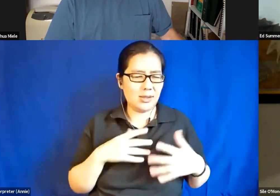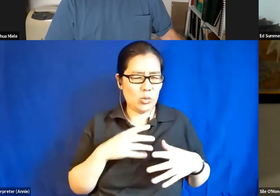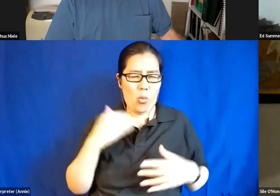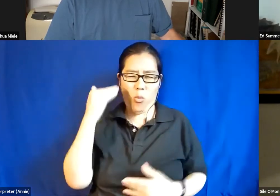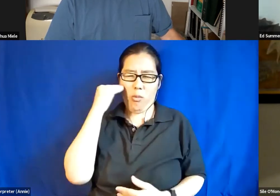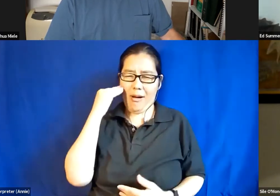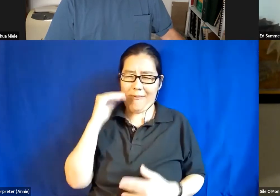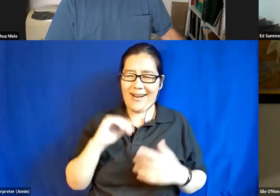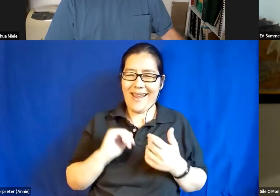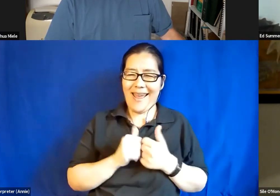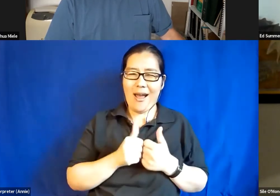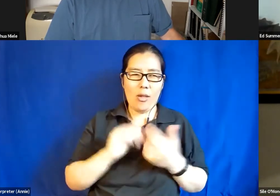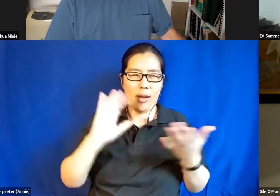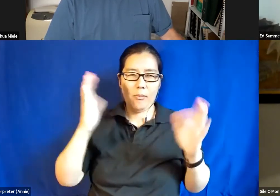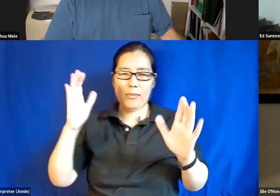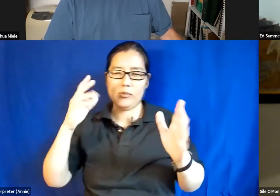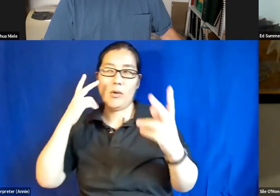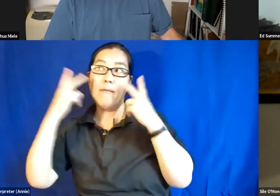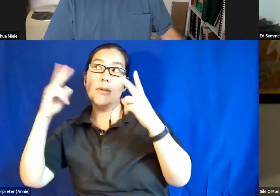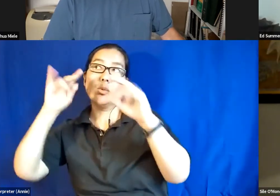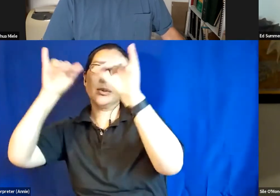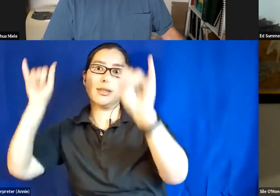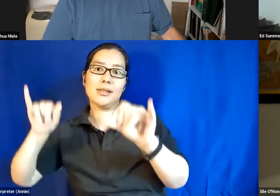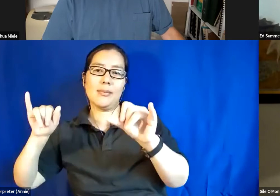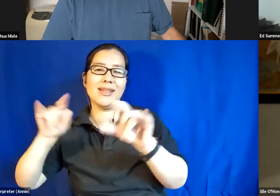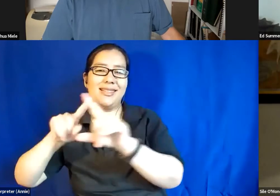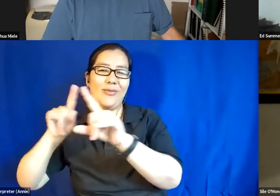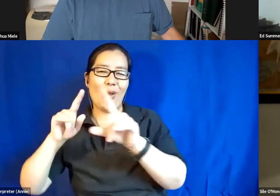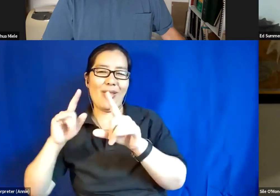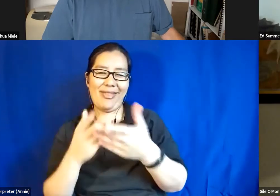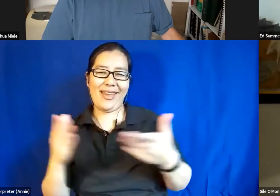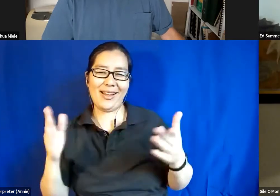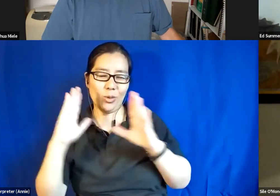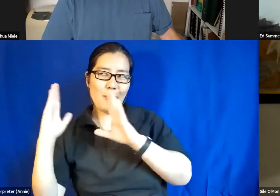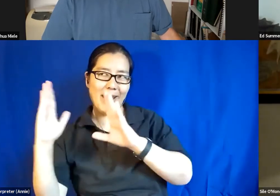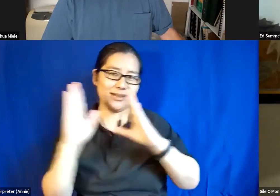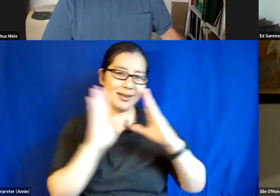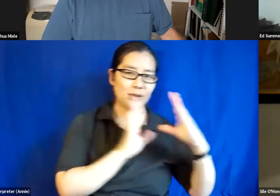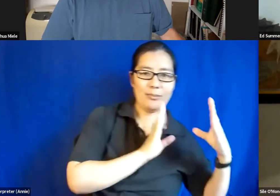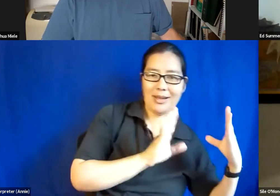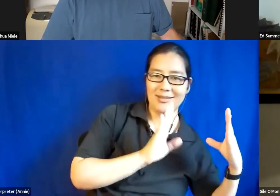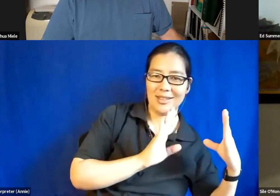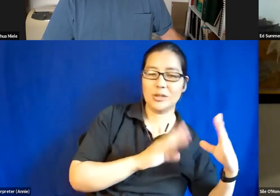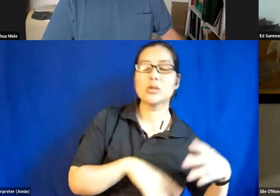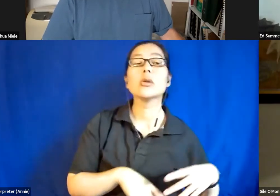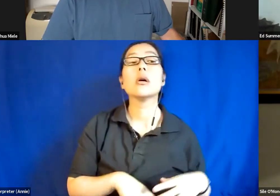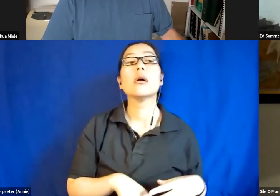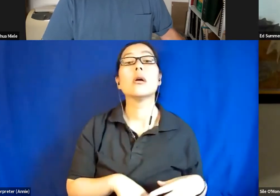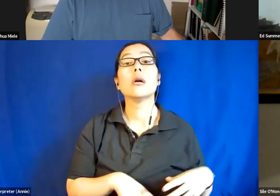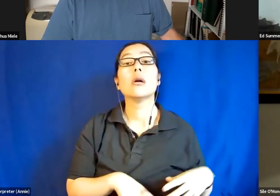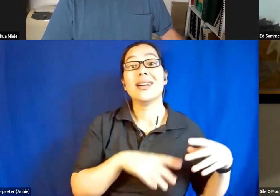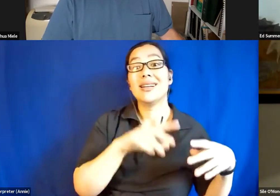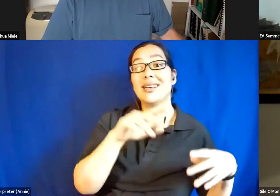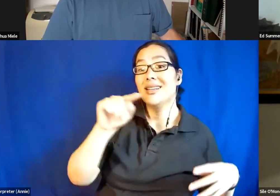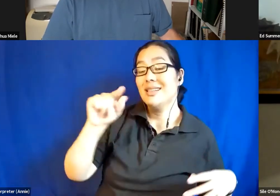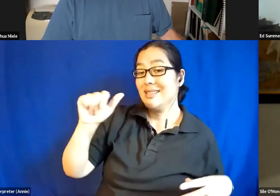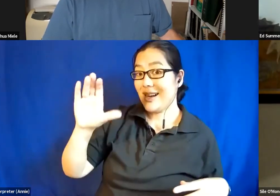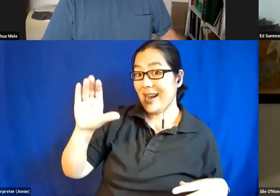our visual system is aware of. The tactile system is less tolerant of things